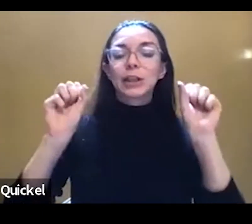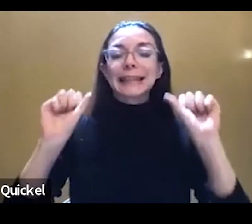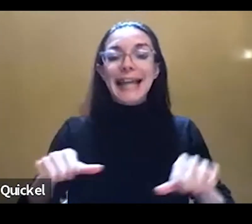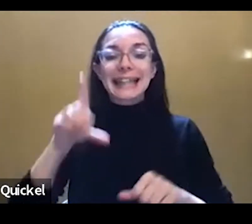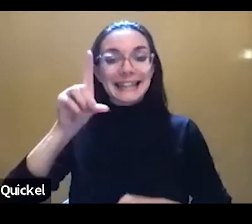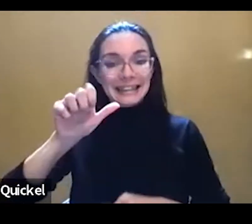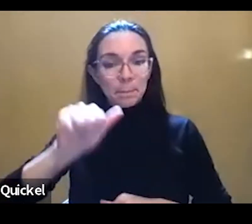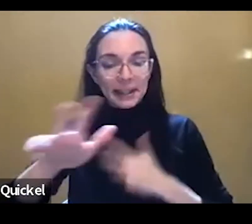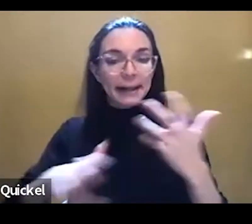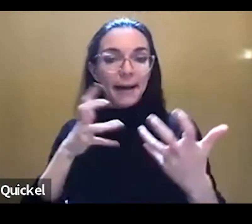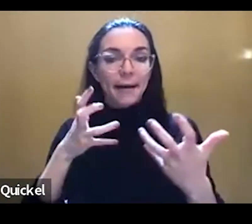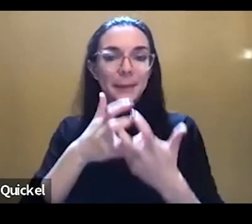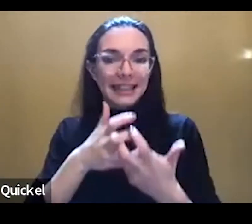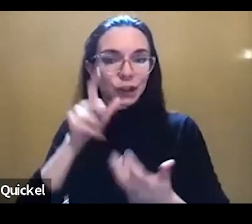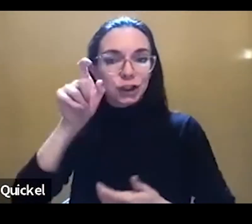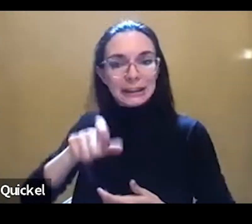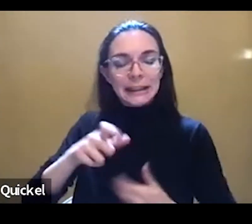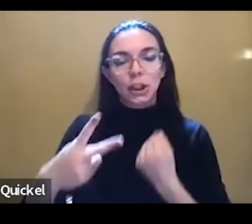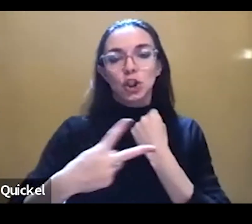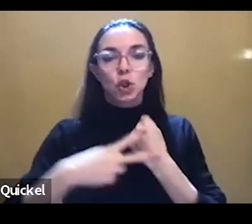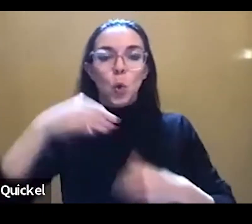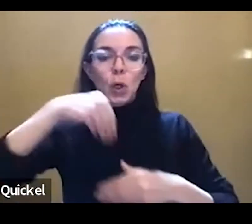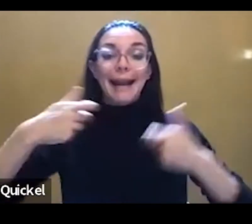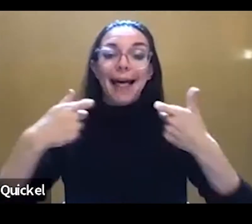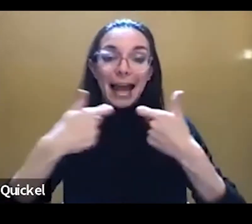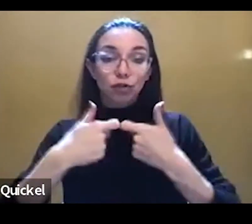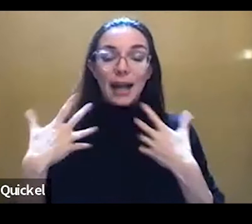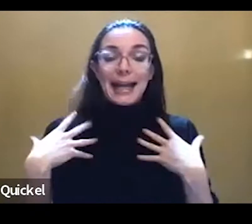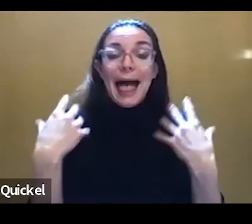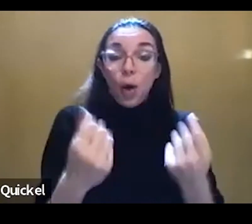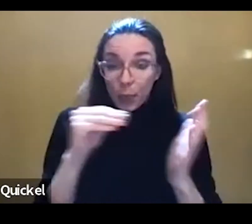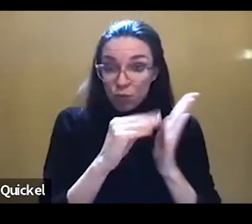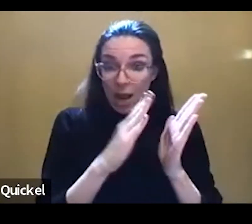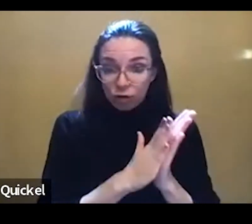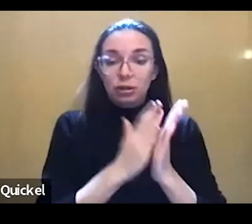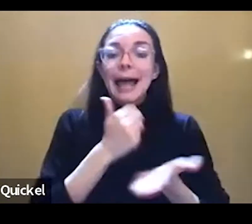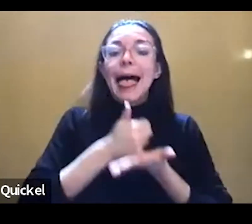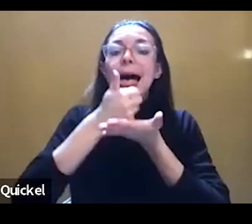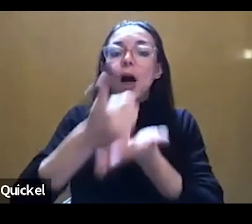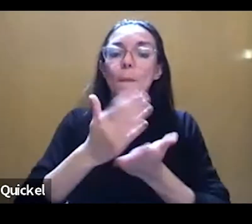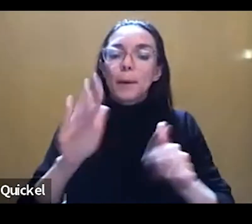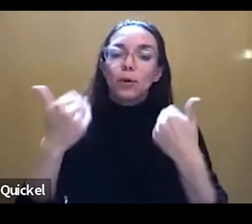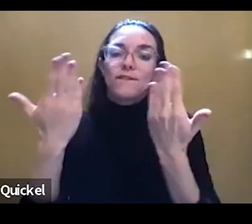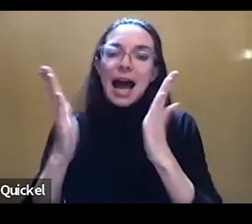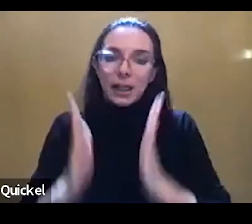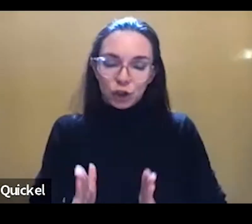Needs Stored in Health Records Help Providers Prepare for Patient Visits?"